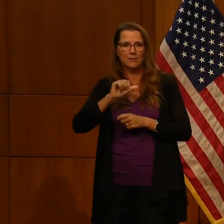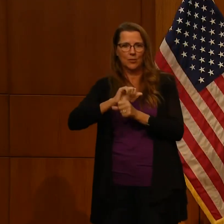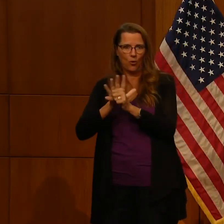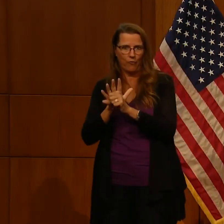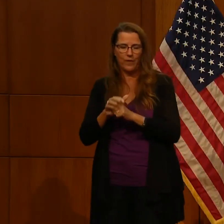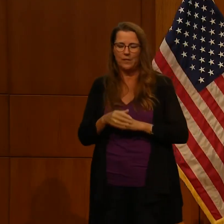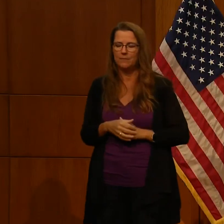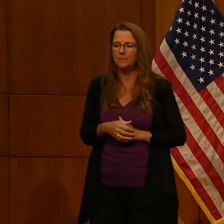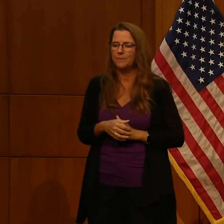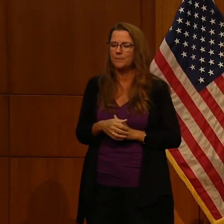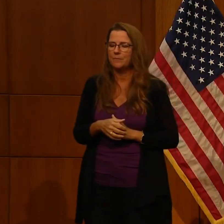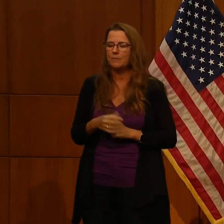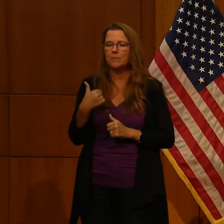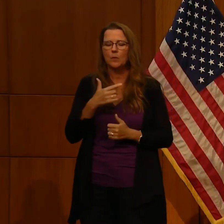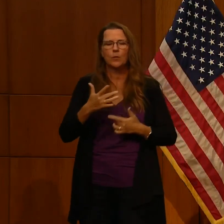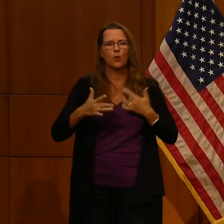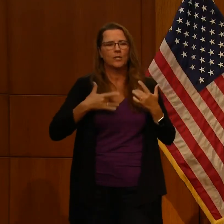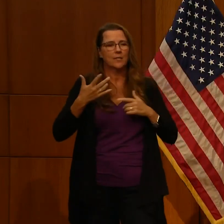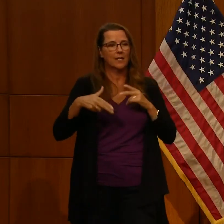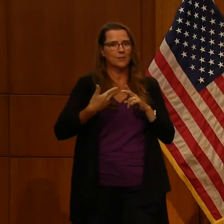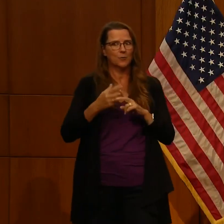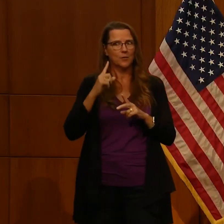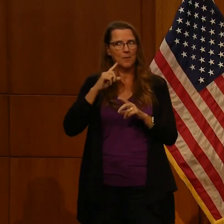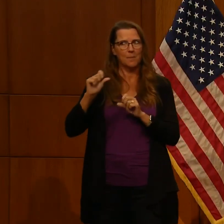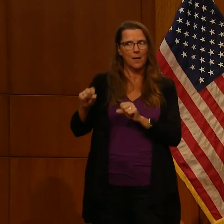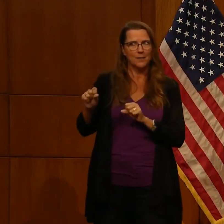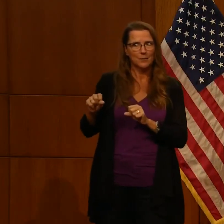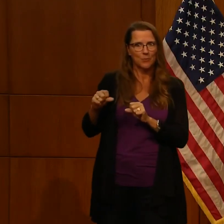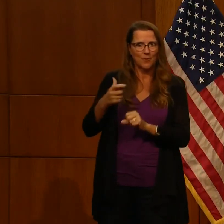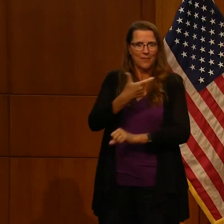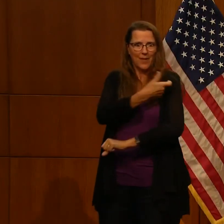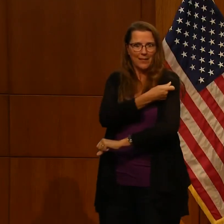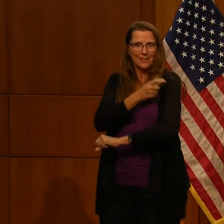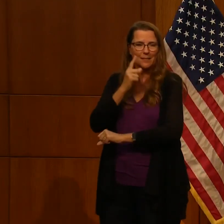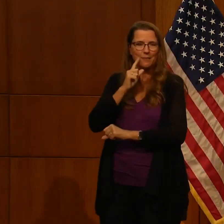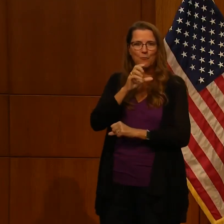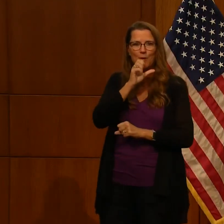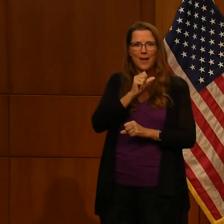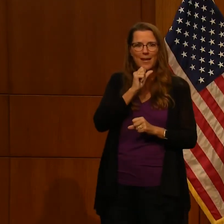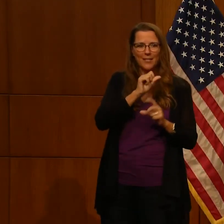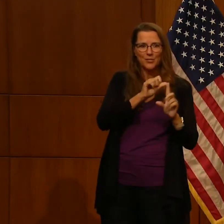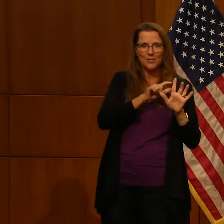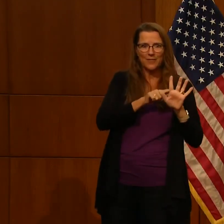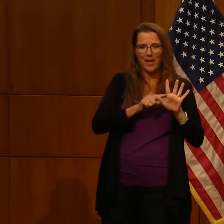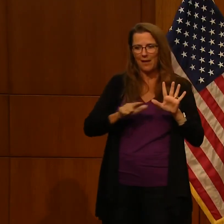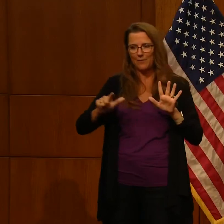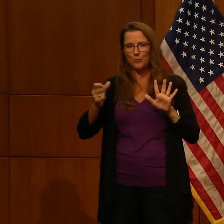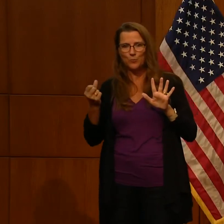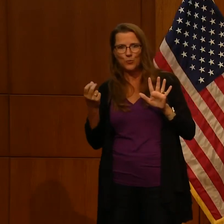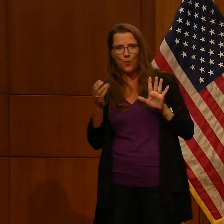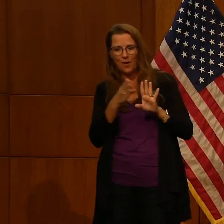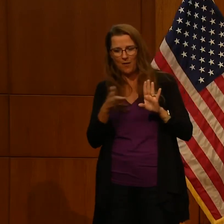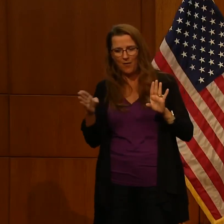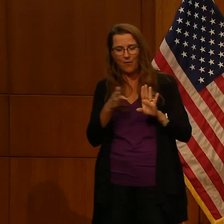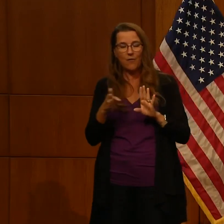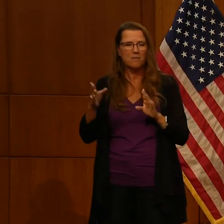GRATEFUL FOR OUR PARTNERSHIP WITH CAROL. IAN WE'RE EXCITED TO HEAR ABOUT THE POSSIBILITY OF A VACCINE FOR AGES FIVE